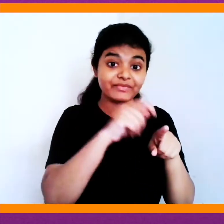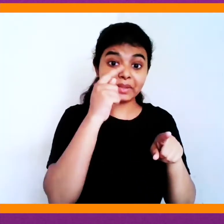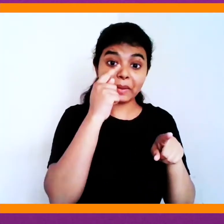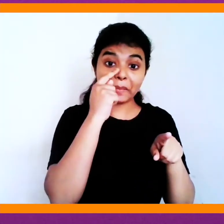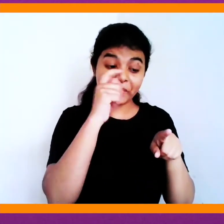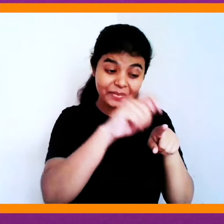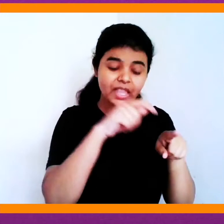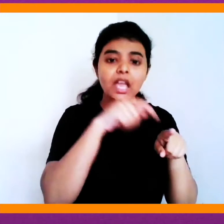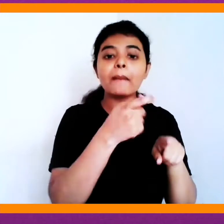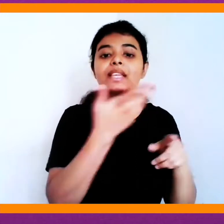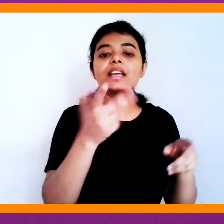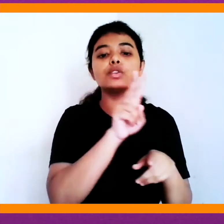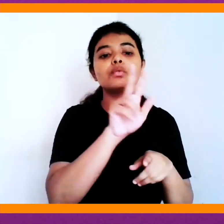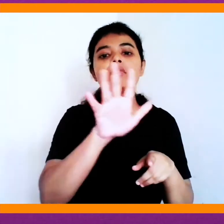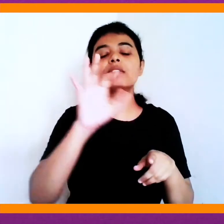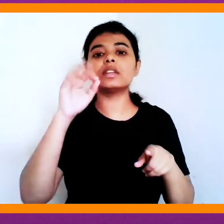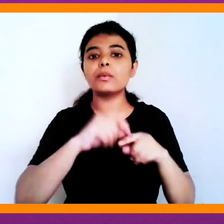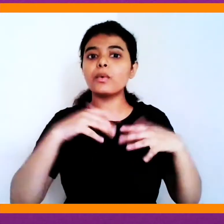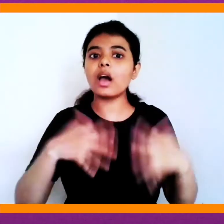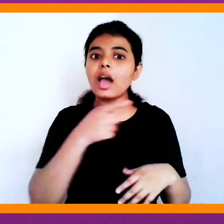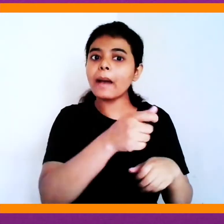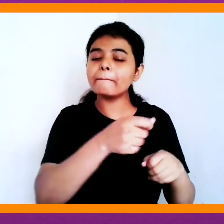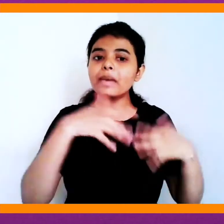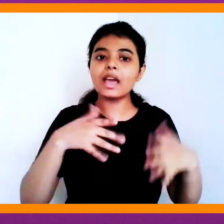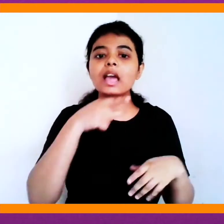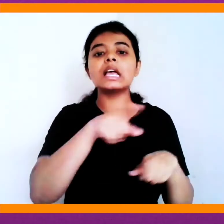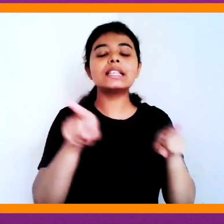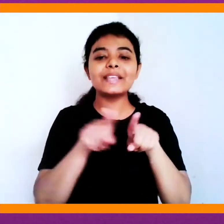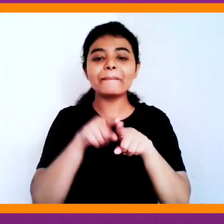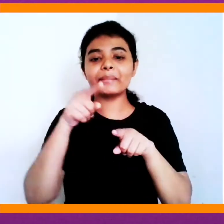therefore they're very costly like they cost around 250 rupees for one female condom the